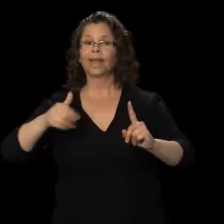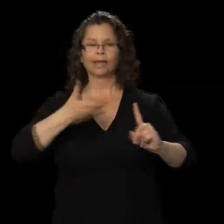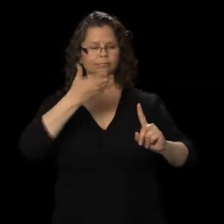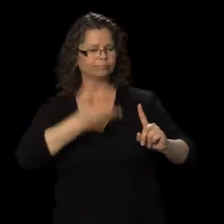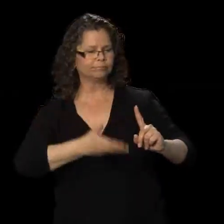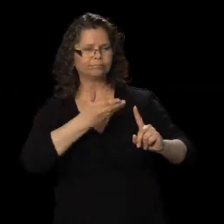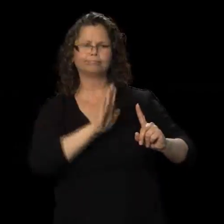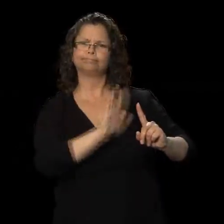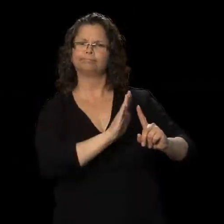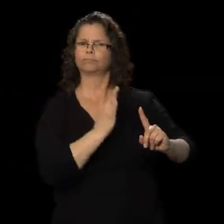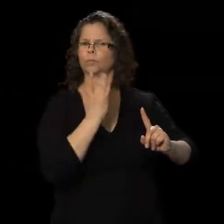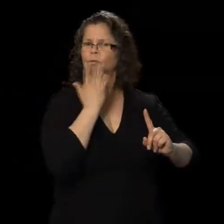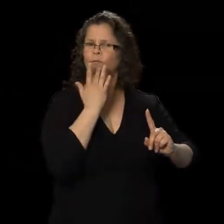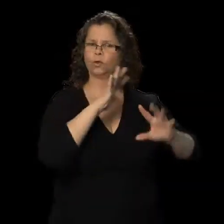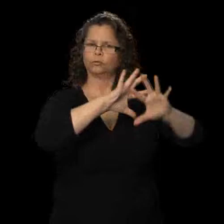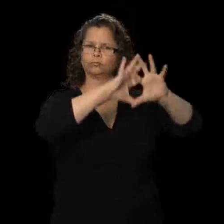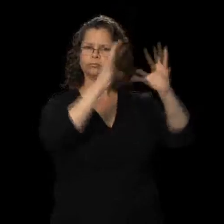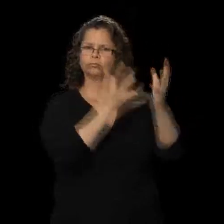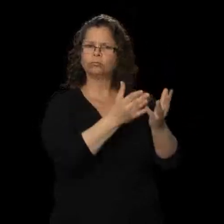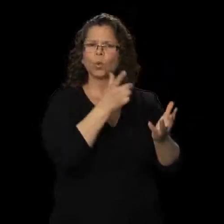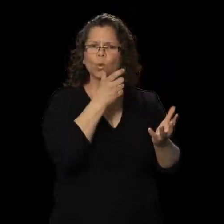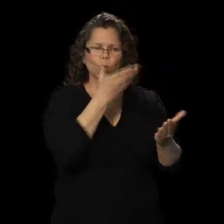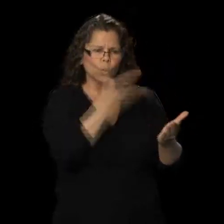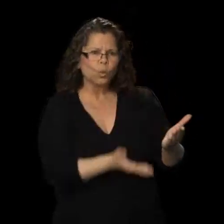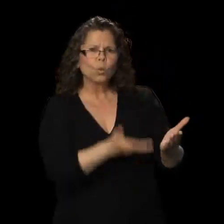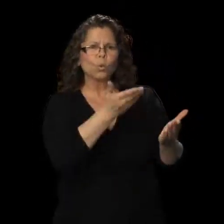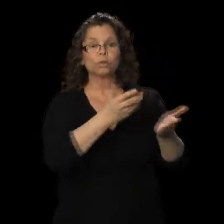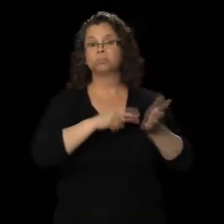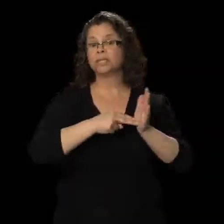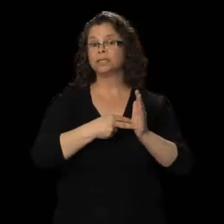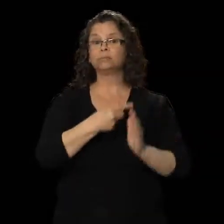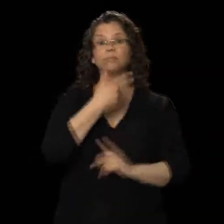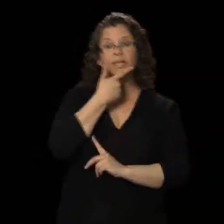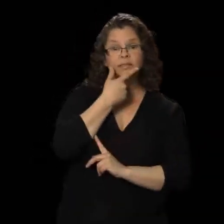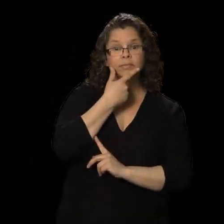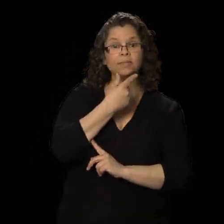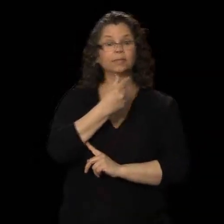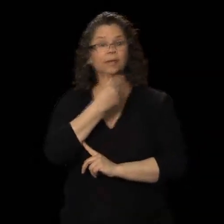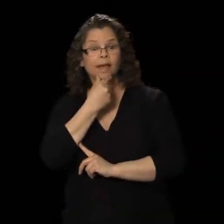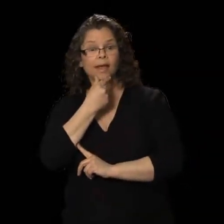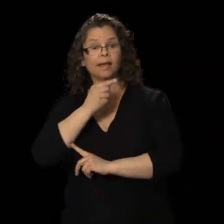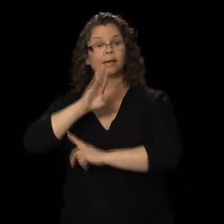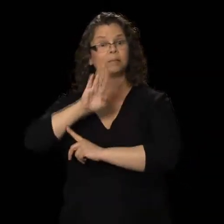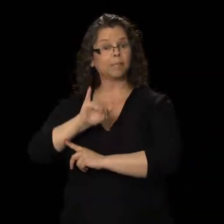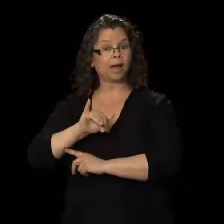It covers the range of human sexuality from lesbian and gay, to bisexual and heterosexual.